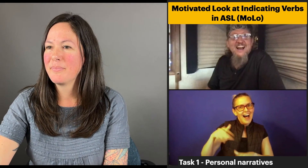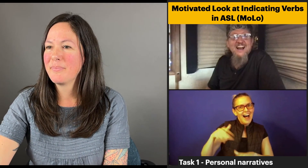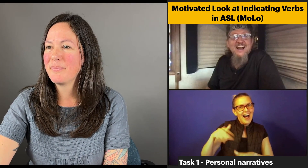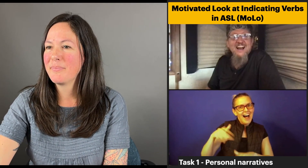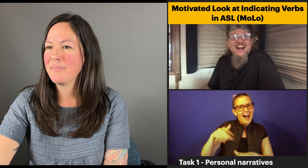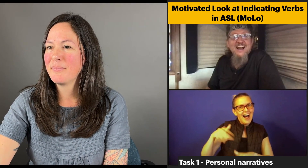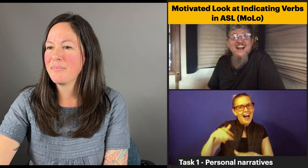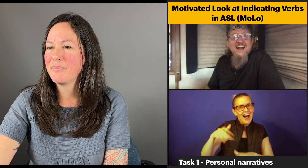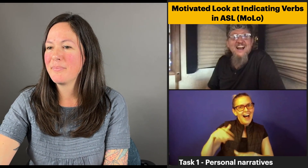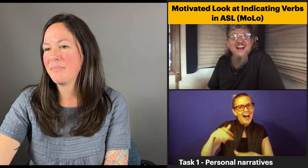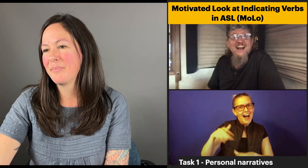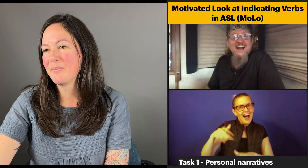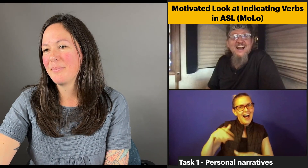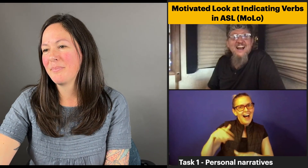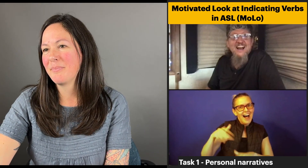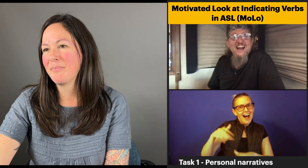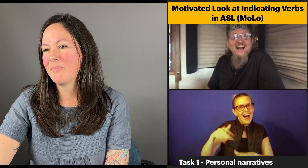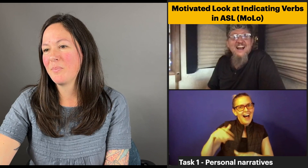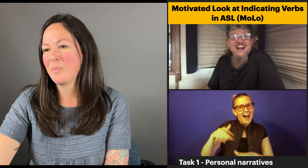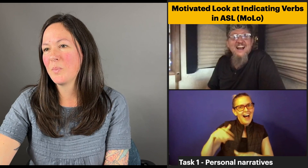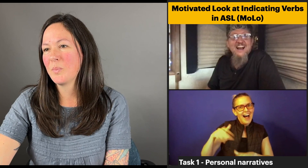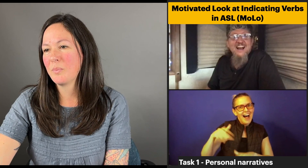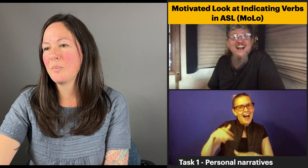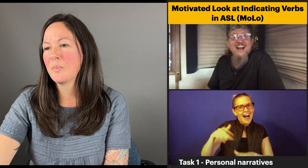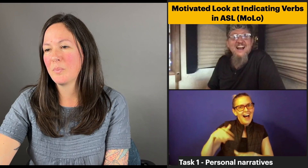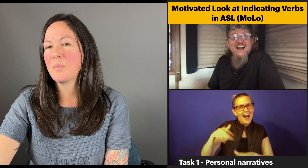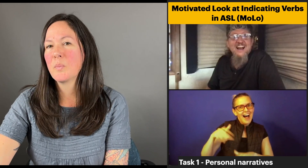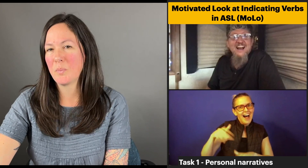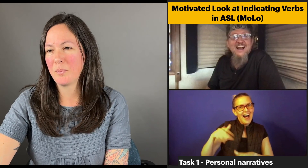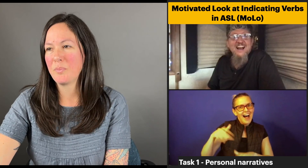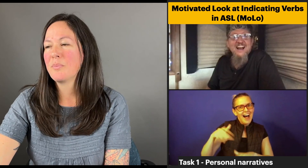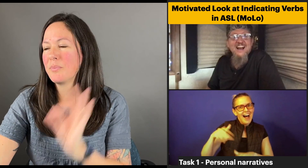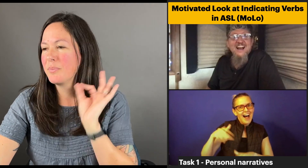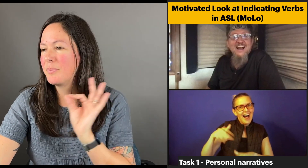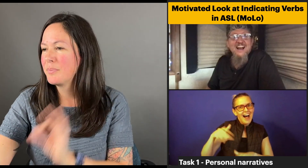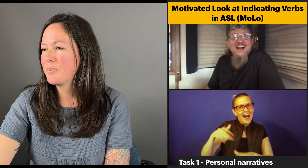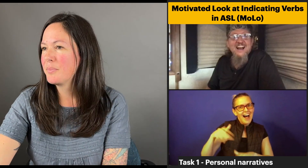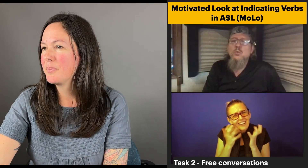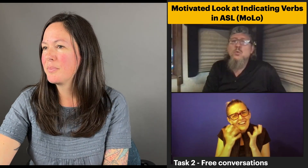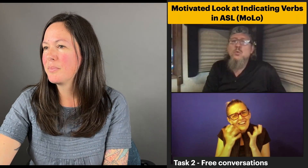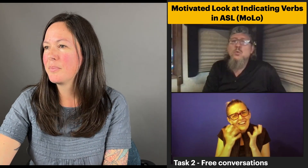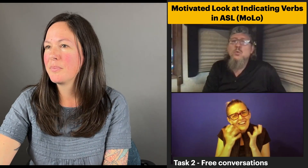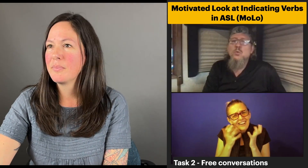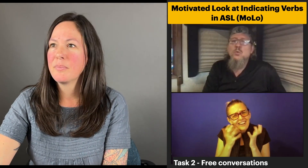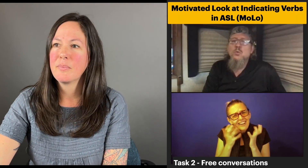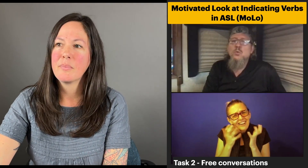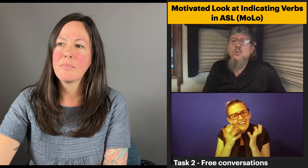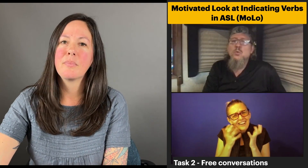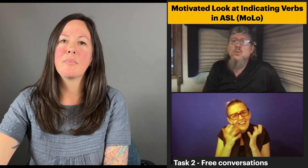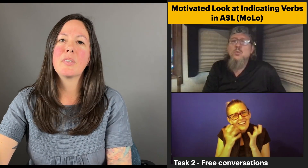particular screen the interviewer is not obviously uh